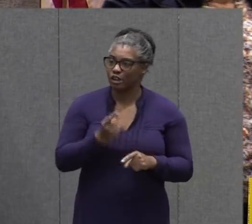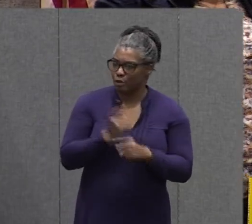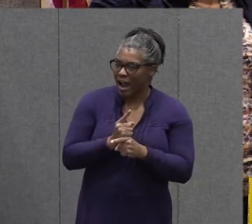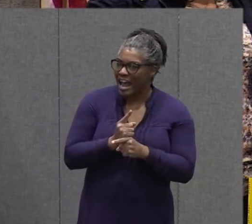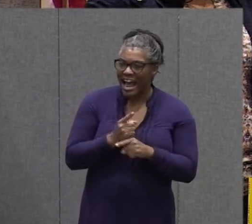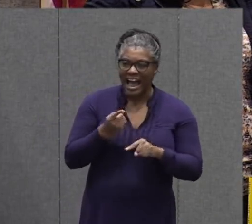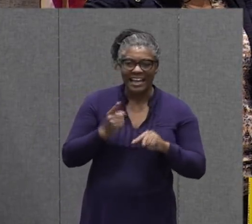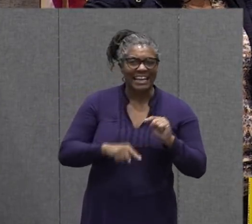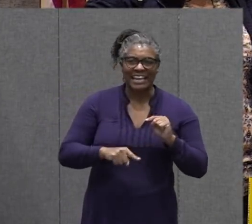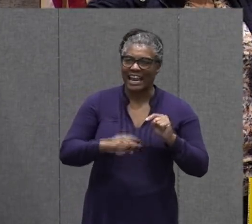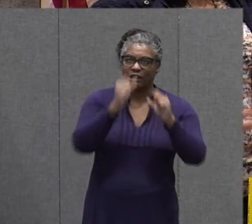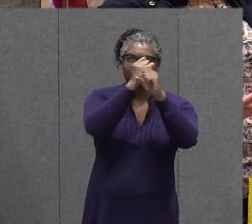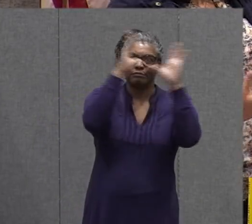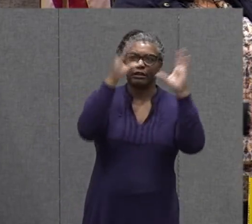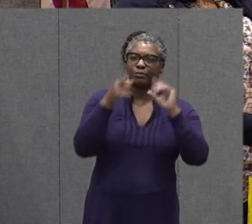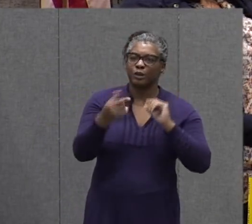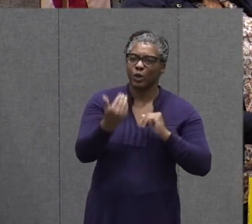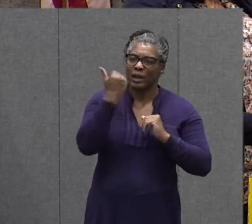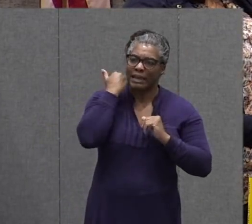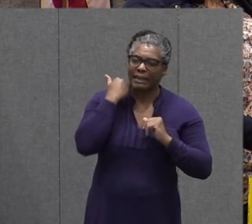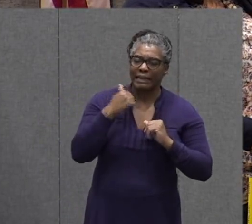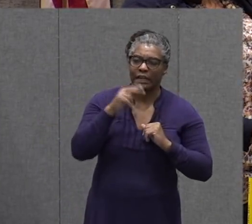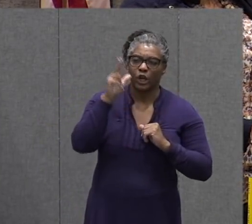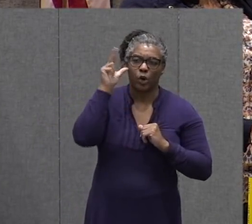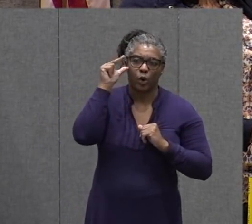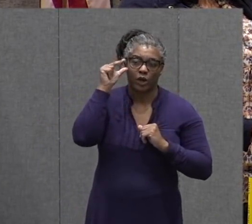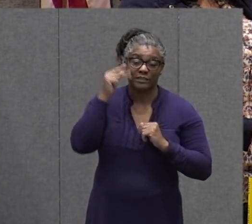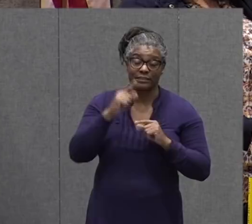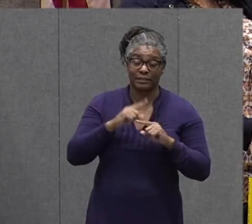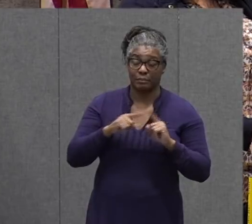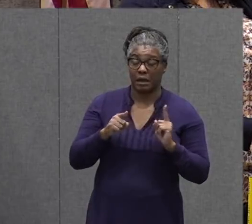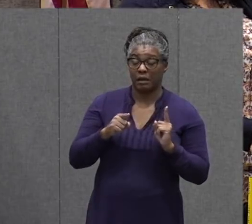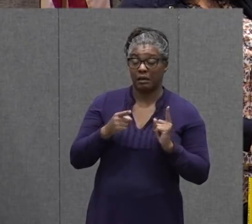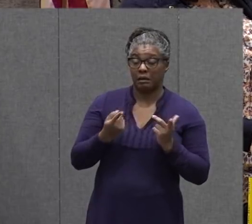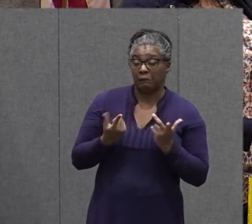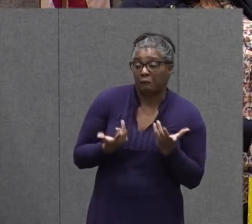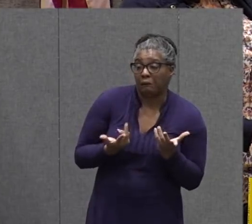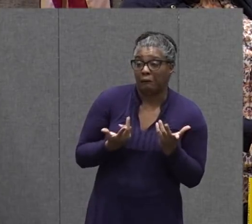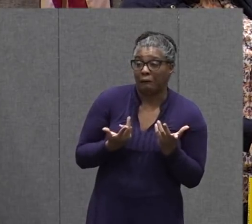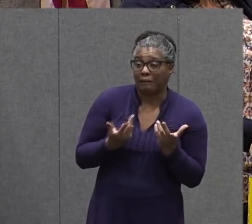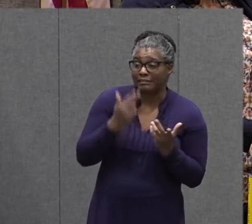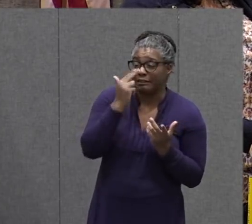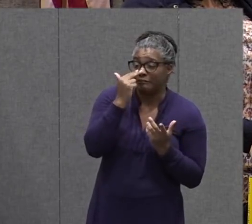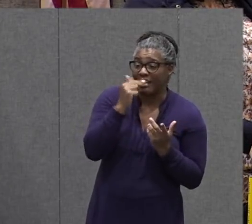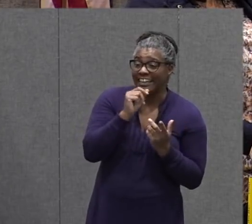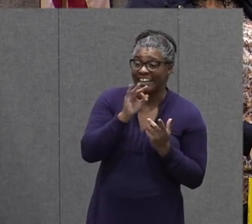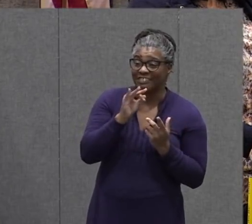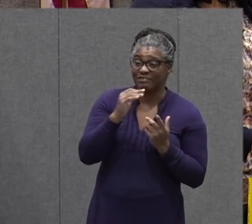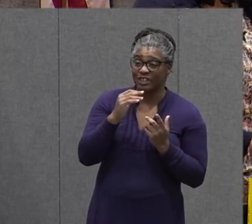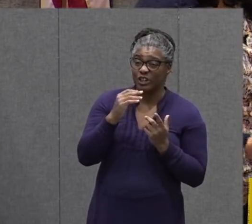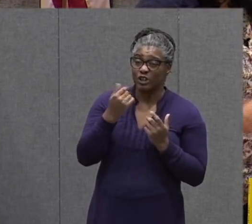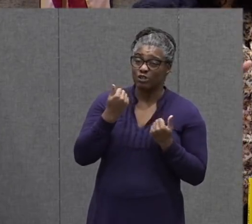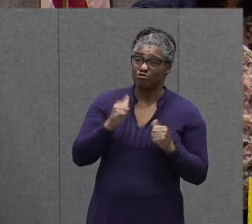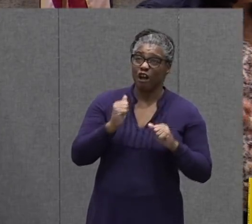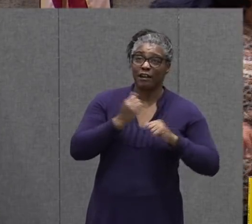If you see Miss Martindale sitting here, and trying to eat a horse. [Miss Martindale] Right. [Miss Garcia] I would never see... [Miss Martindale] So, we can go back